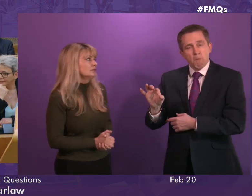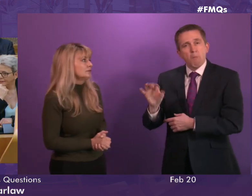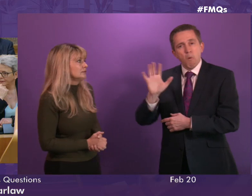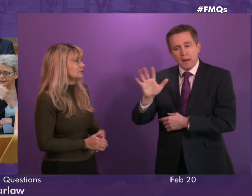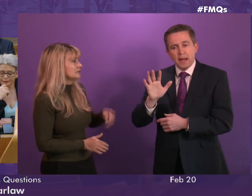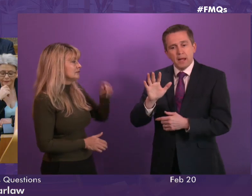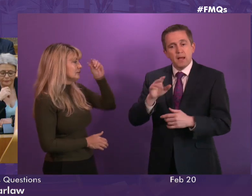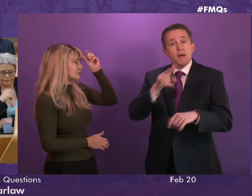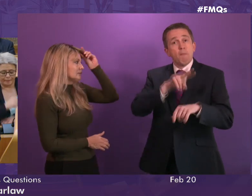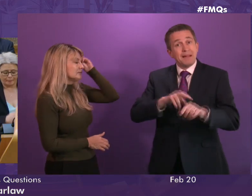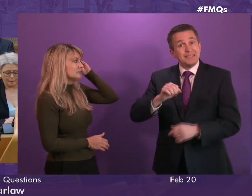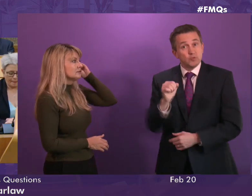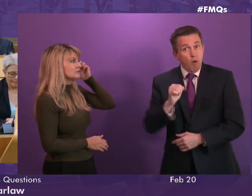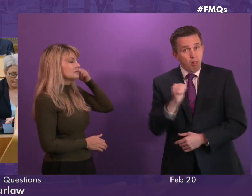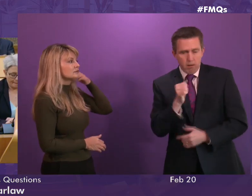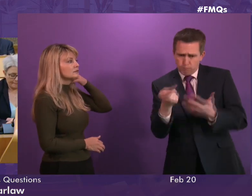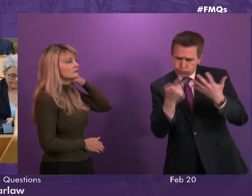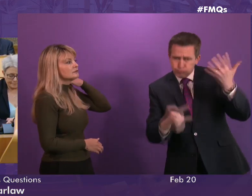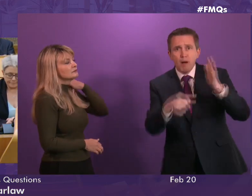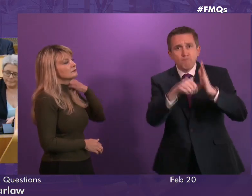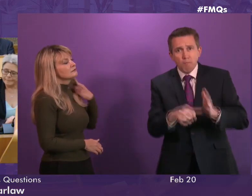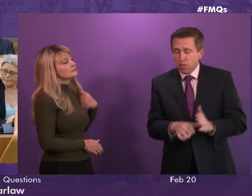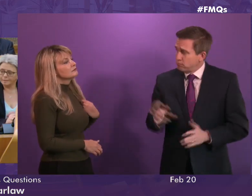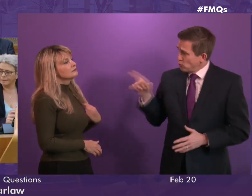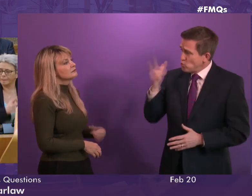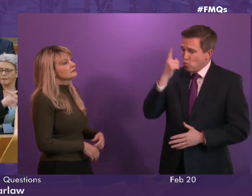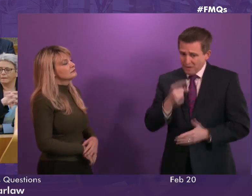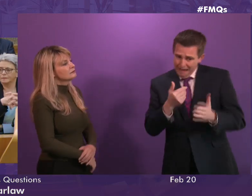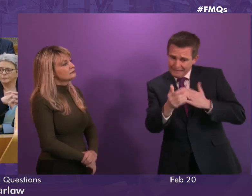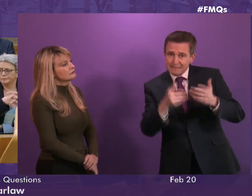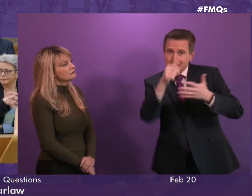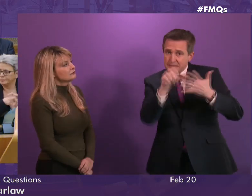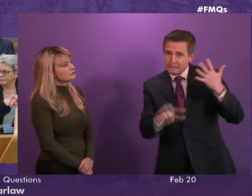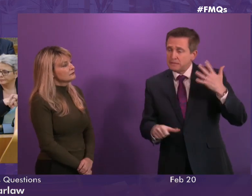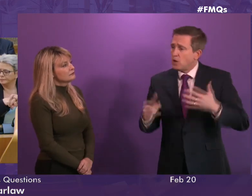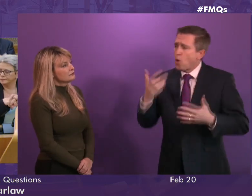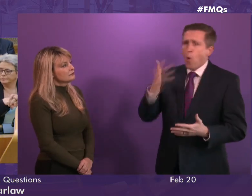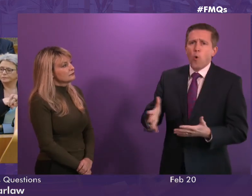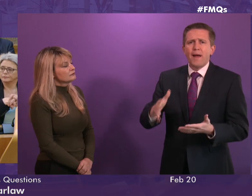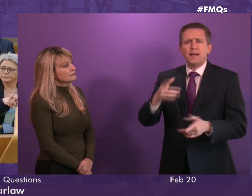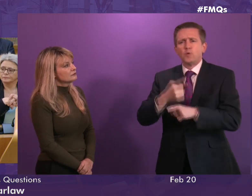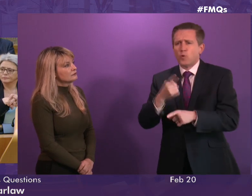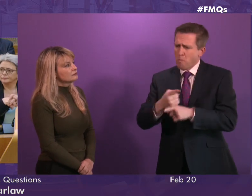Police Scotland faces, which the First Minister could do something about. The First Minister trumpets the budget settlement that has been given to Police Scotland, so